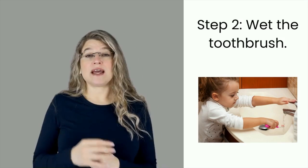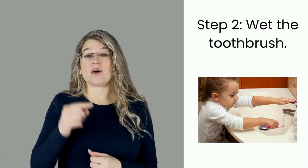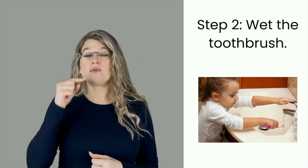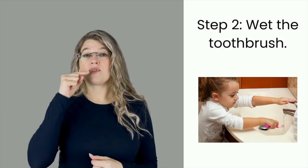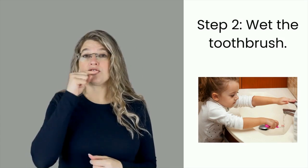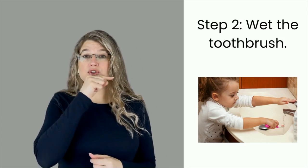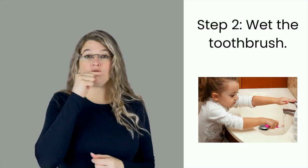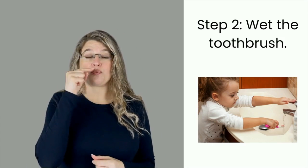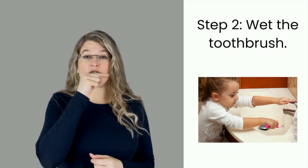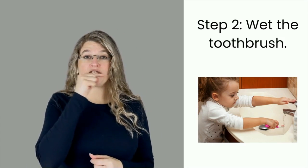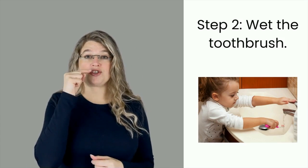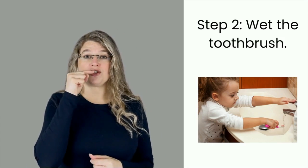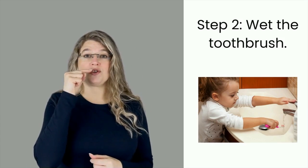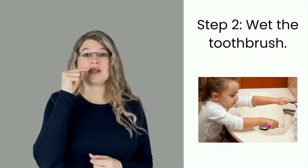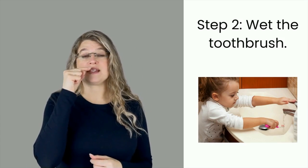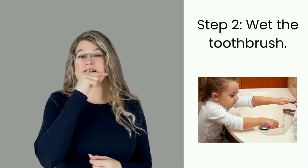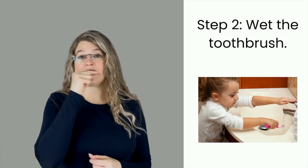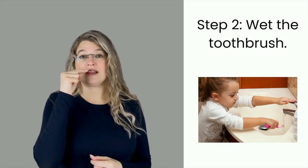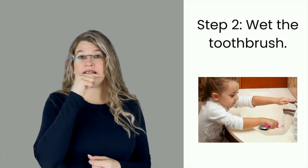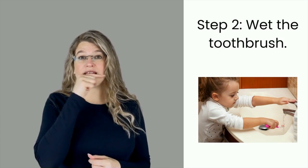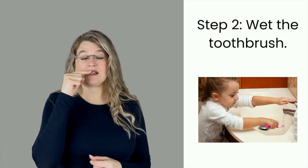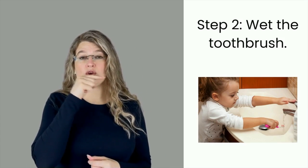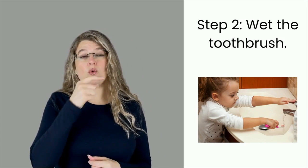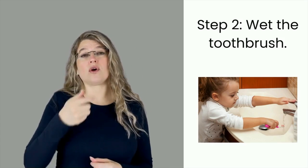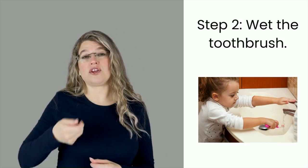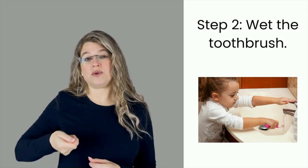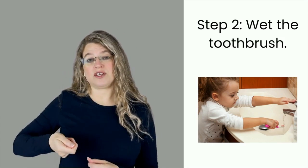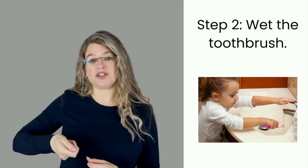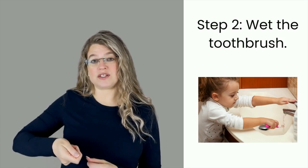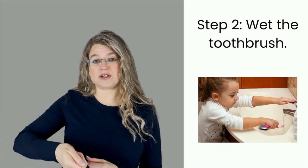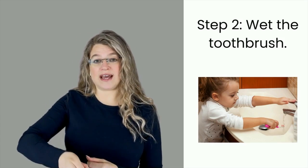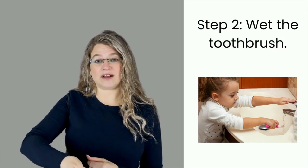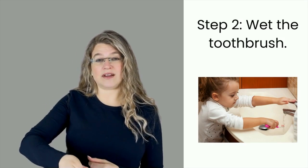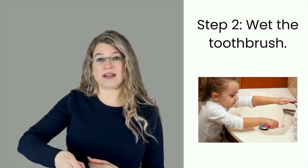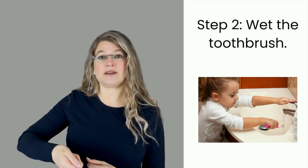Now, the toothbrush, you can sign this, or you can just act like,